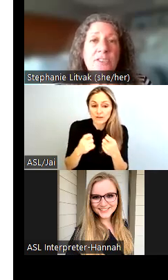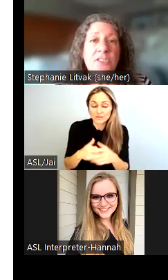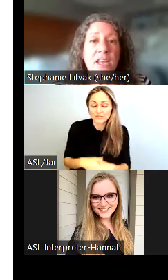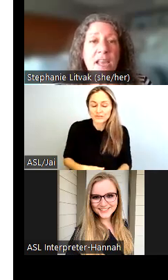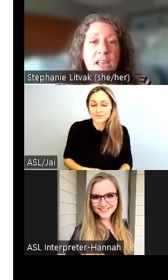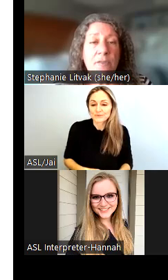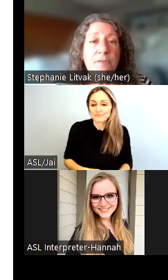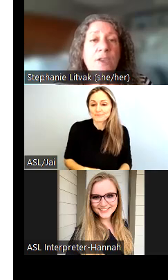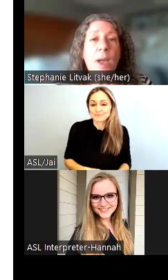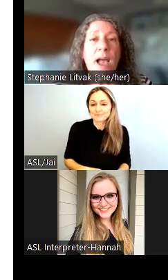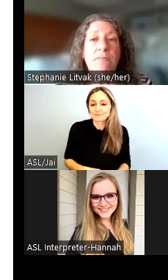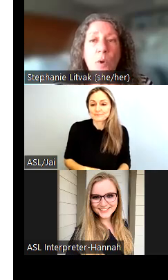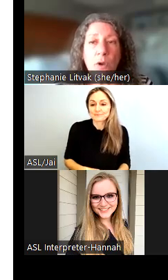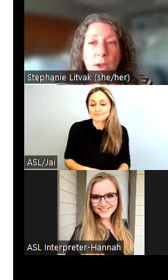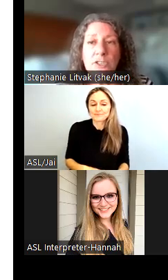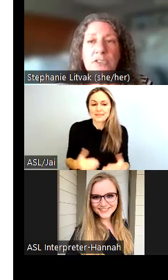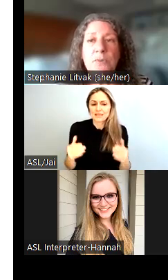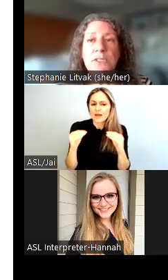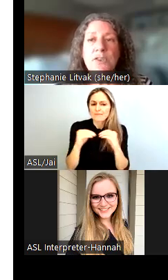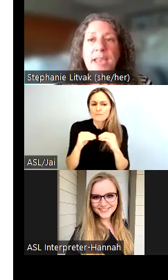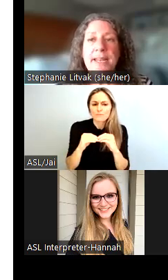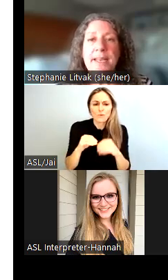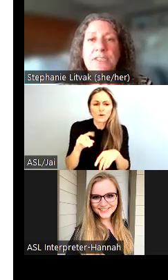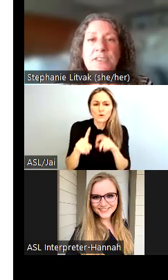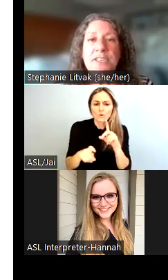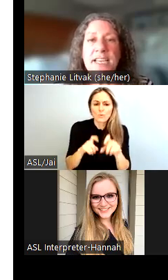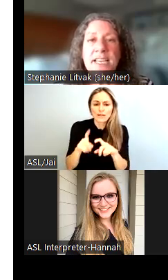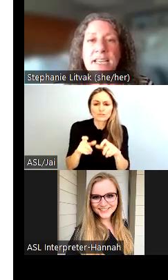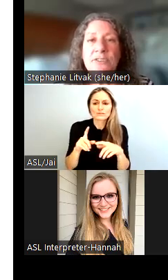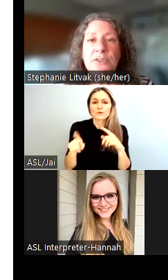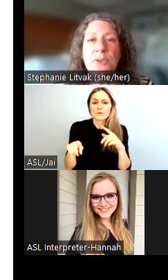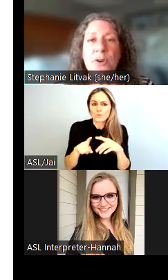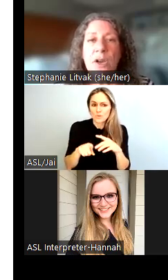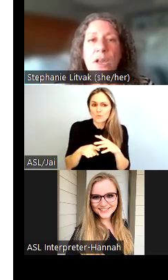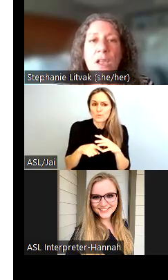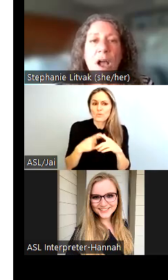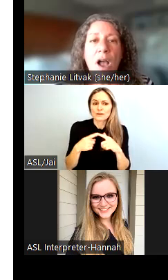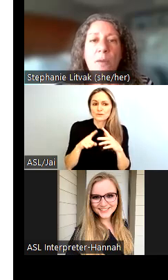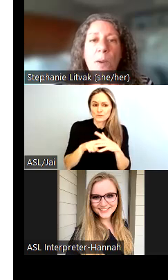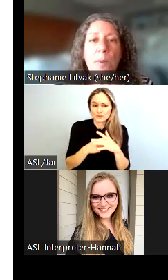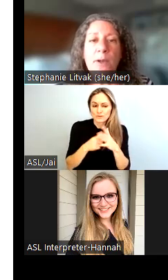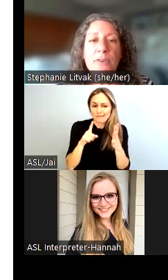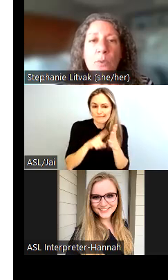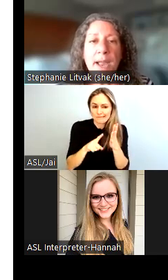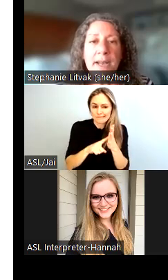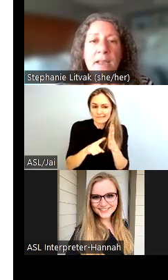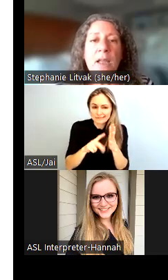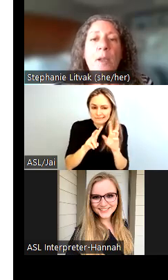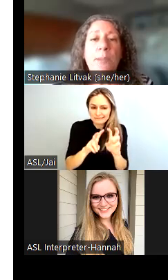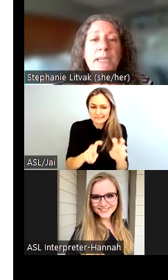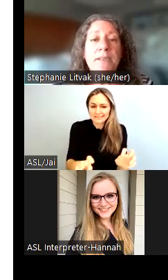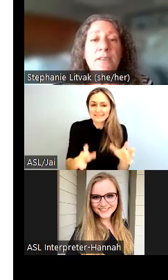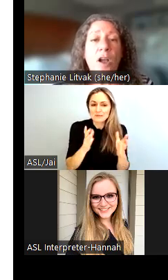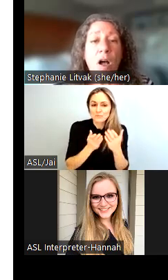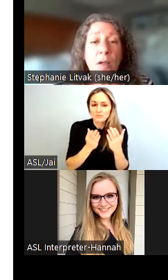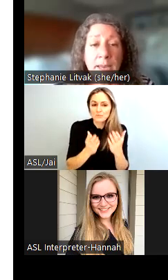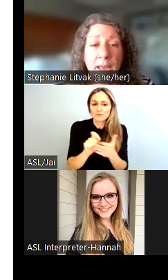And if you have more questions once you get in to your proposal writing, please call me